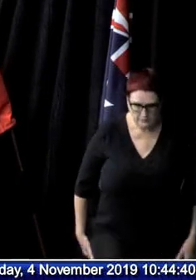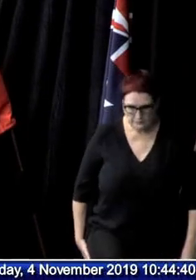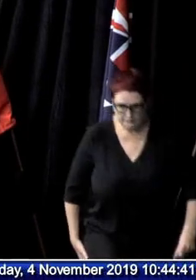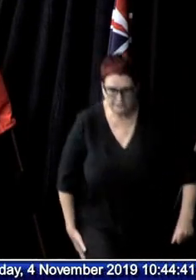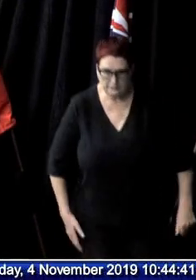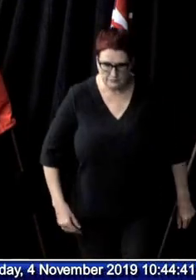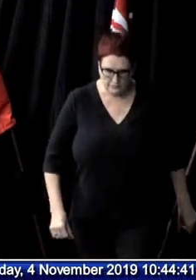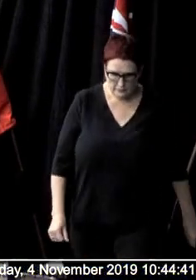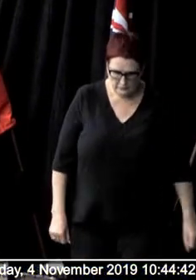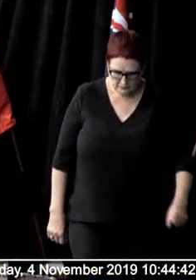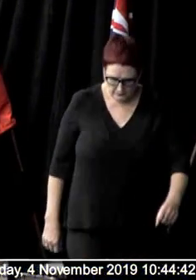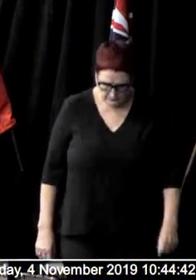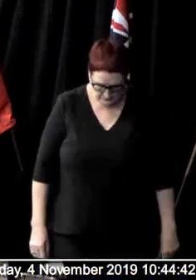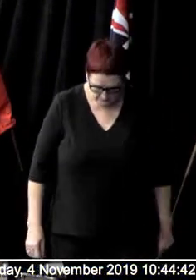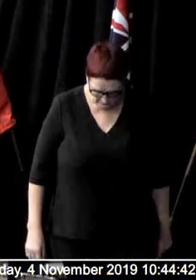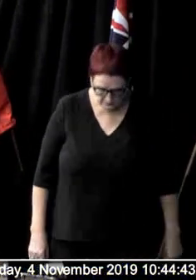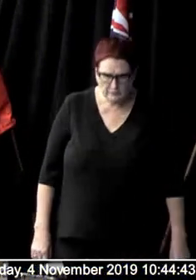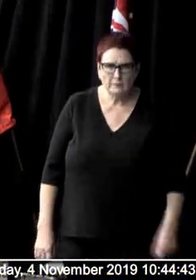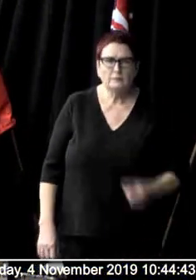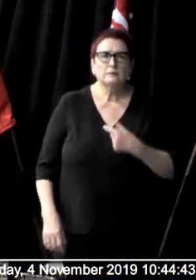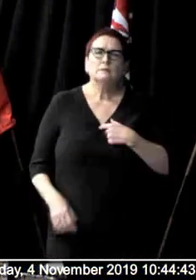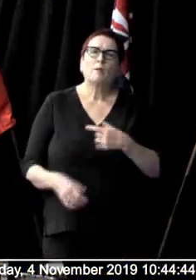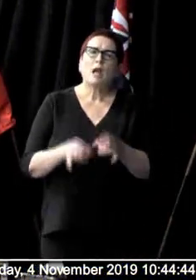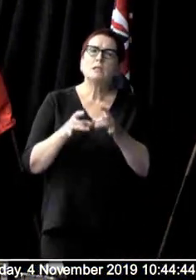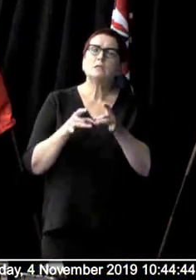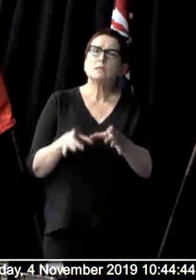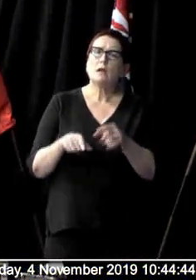May I start by picking up some of the points the Chair just made.